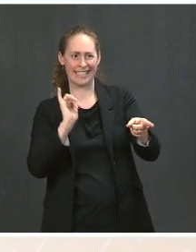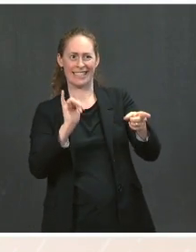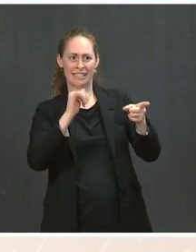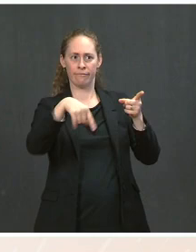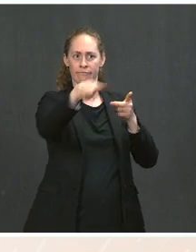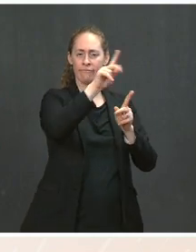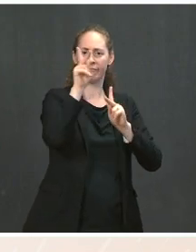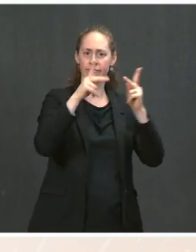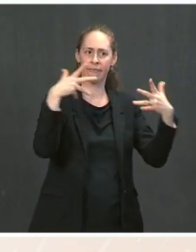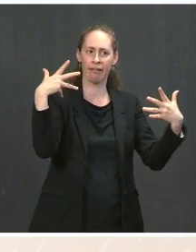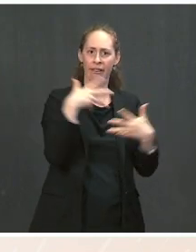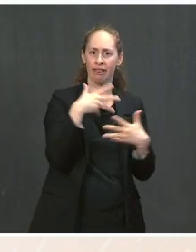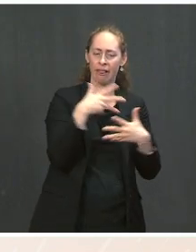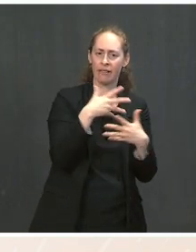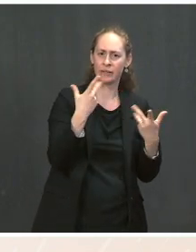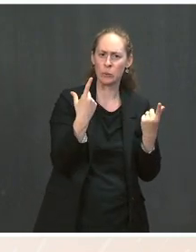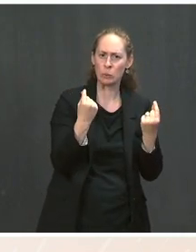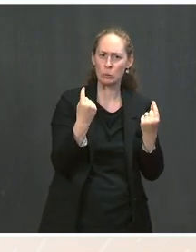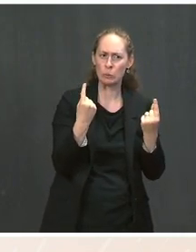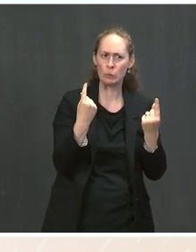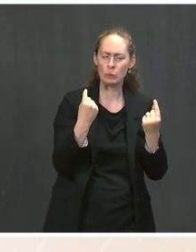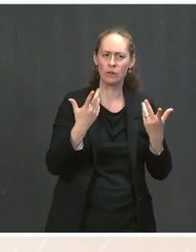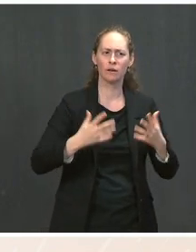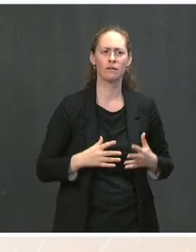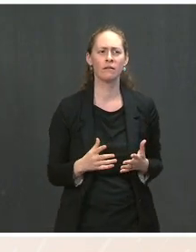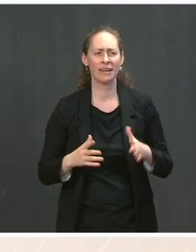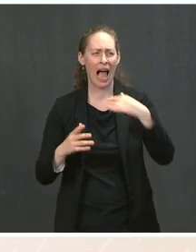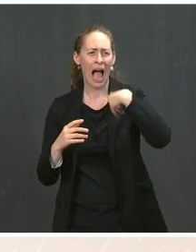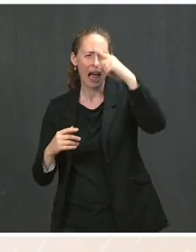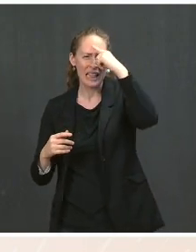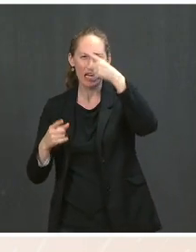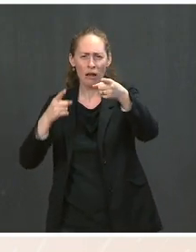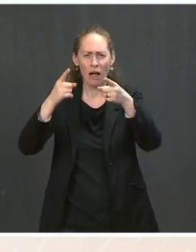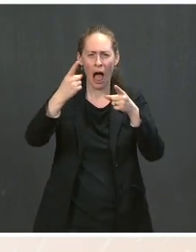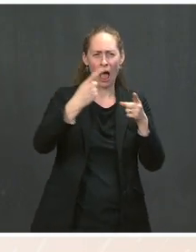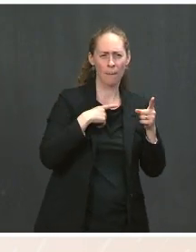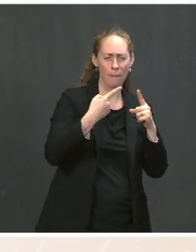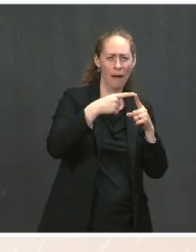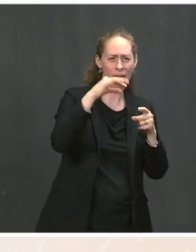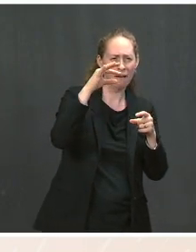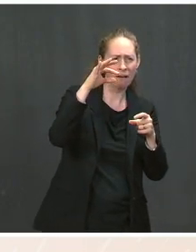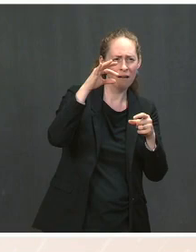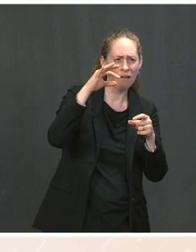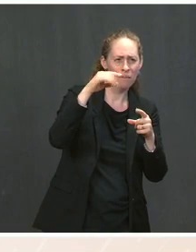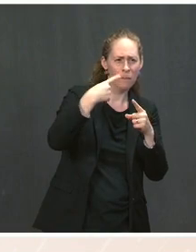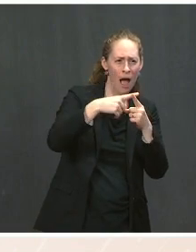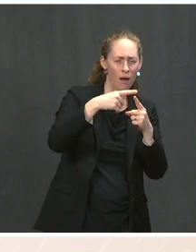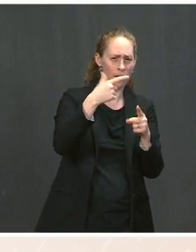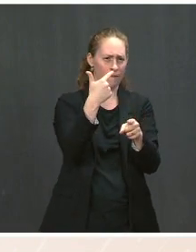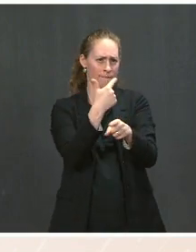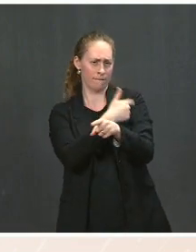I think the poll you're referencing from yesterday was measuring vaccine confidence writ large in all of the vaccines.